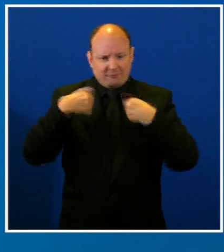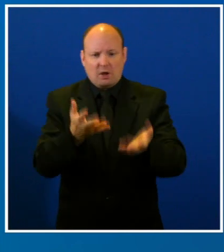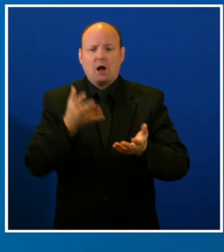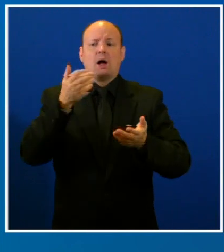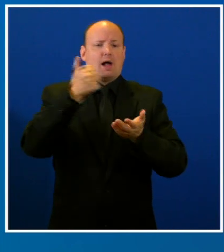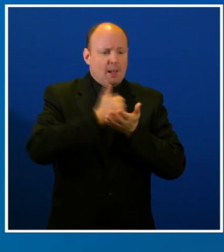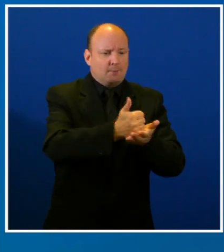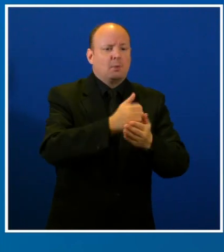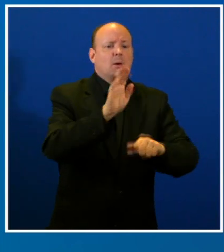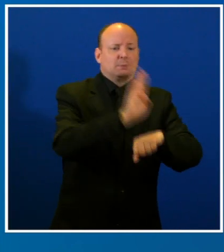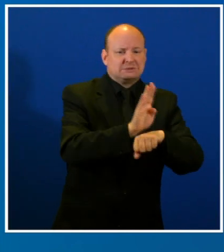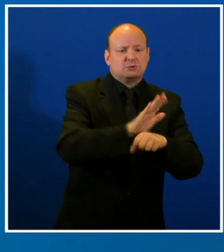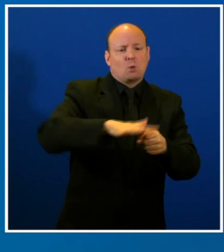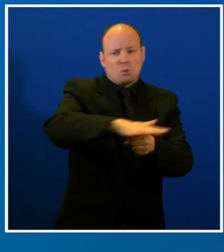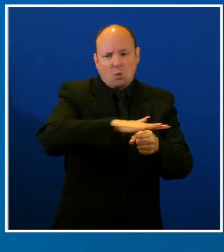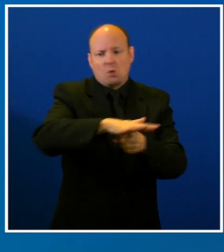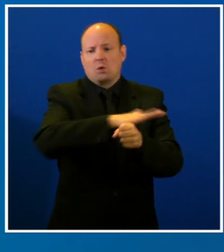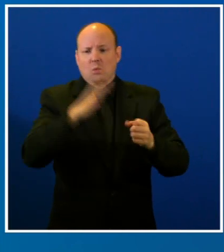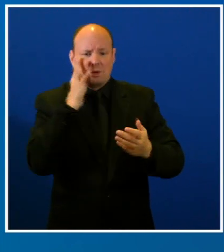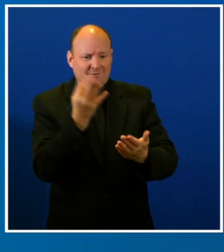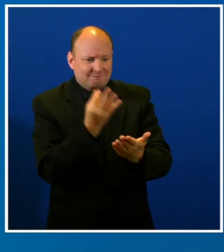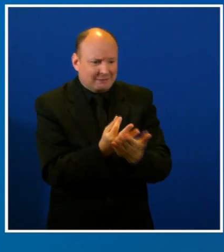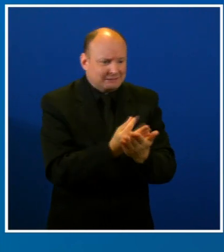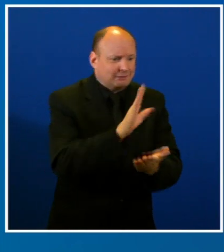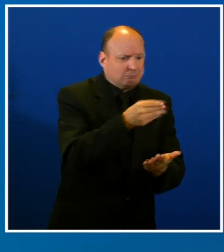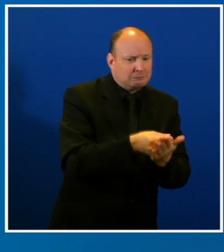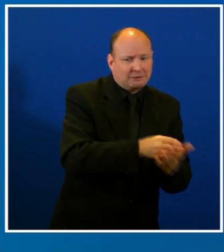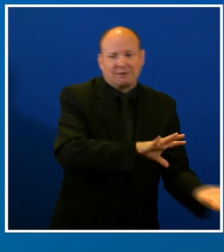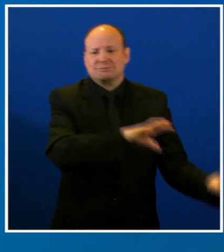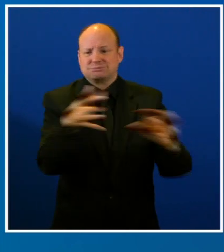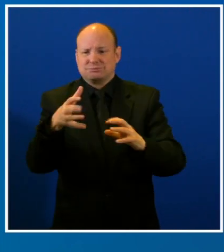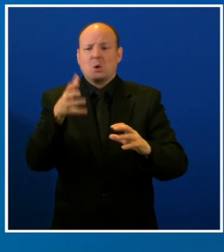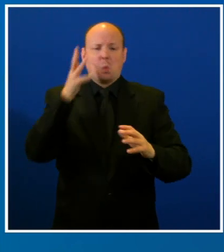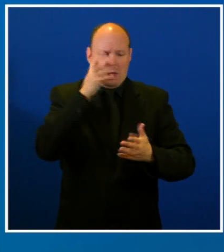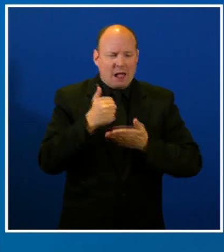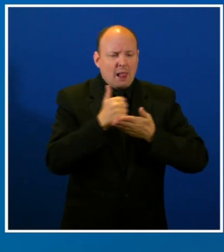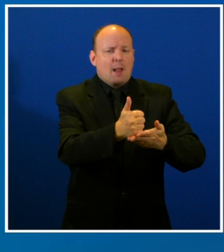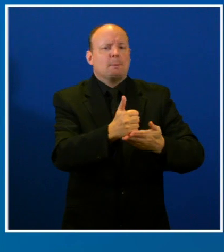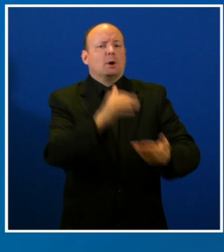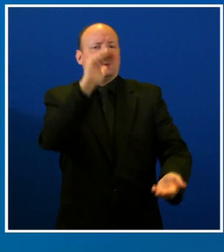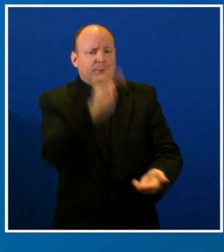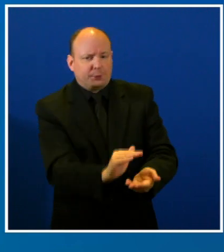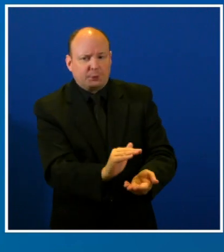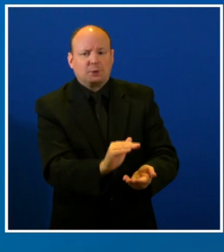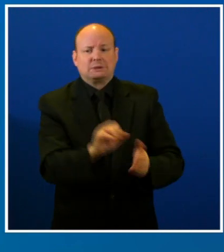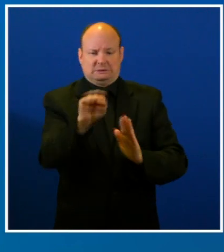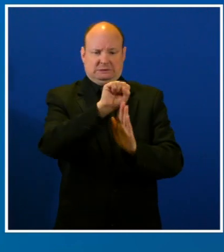mitigate those financial impacts on businesses and their employees. The state has committed $50